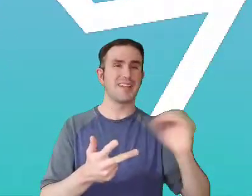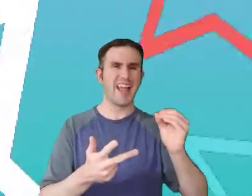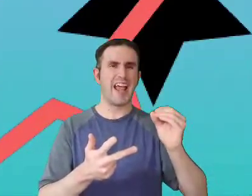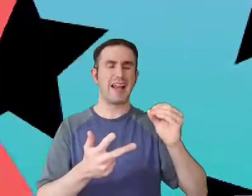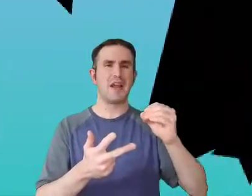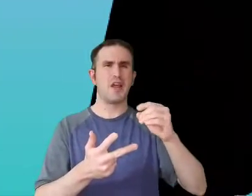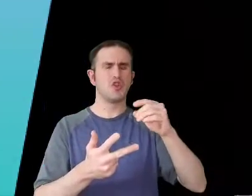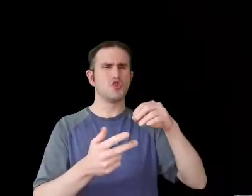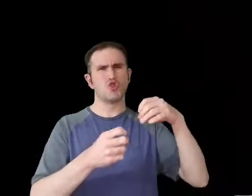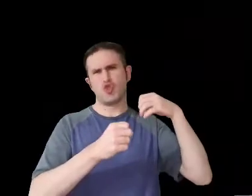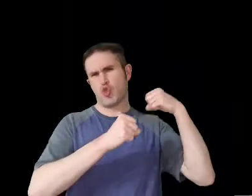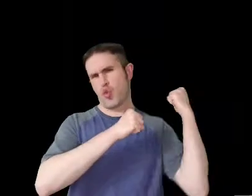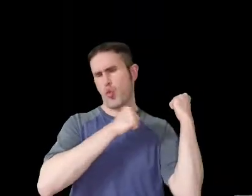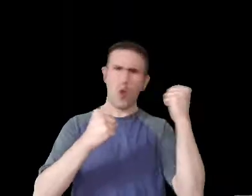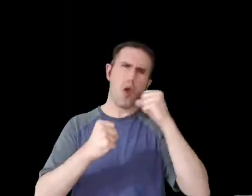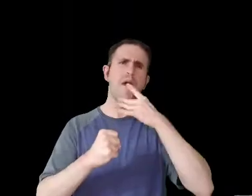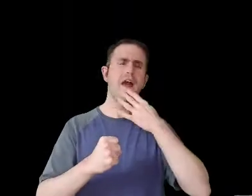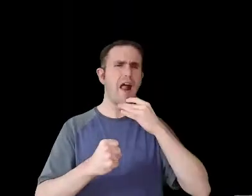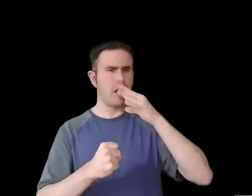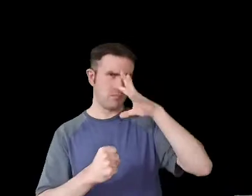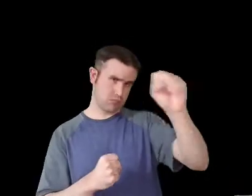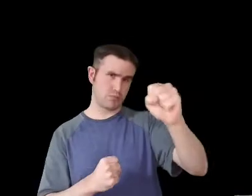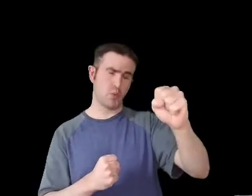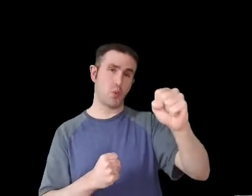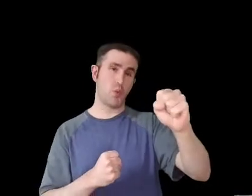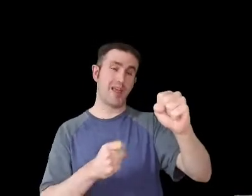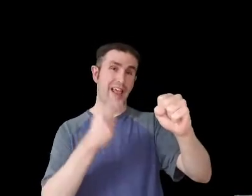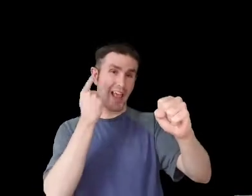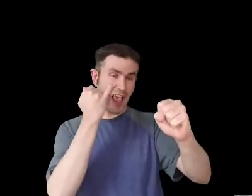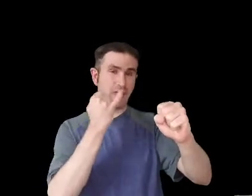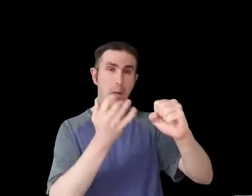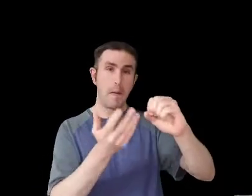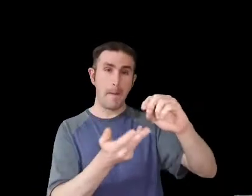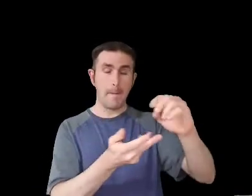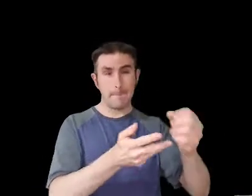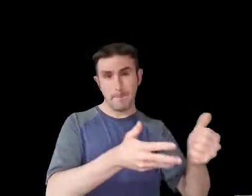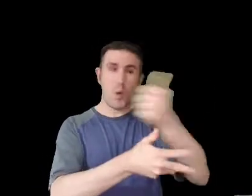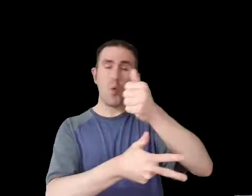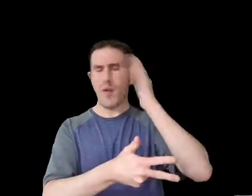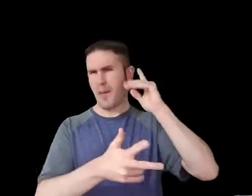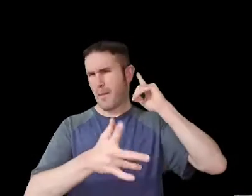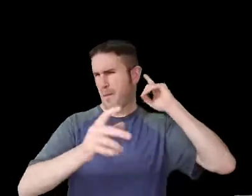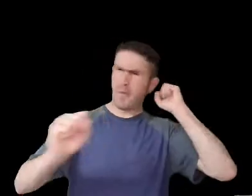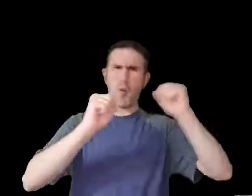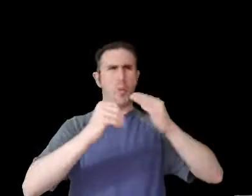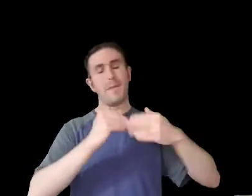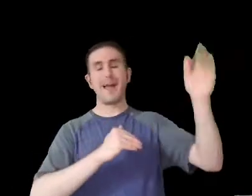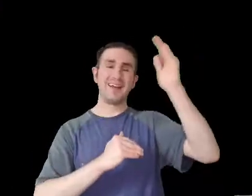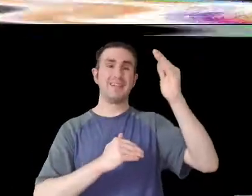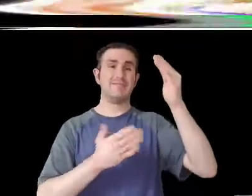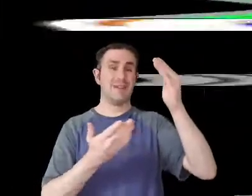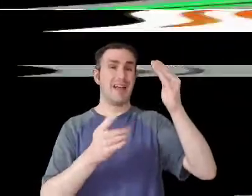So, in other words, you just want to use that minimally. Otherwise, it can be really, really loud... >.< But, if you're going for a sparkle dog... then,